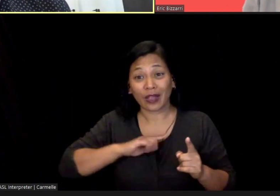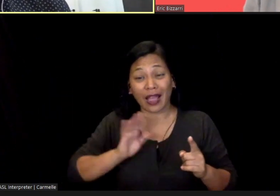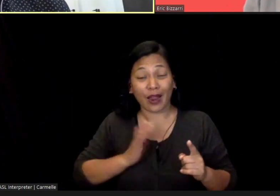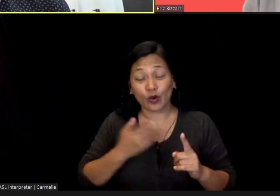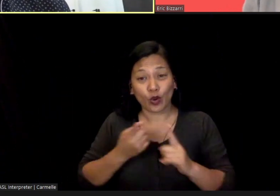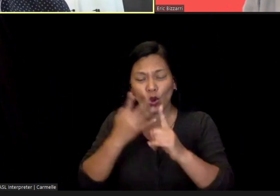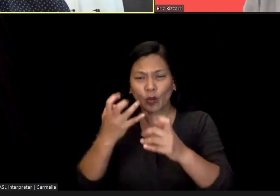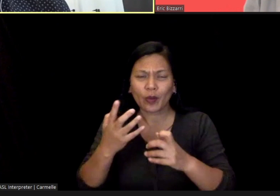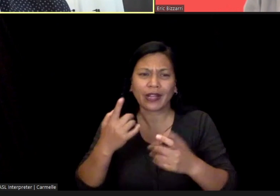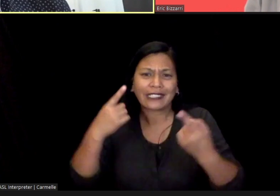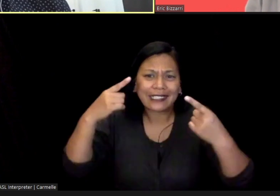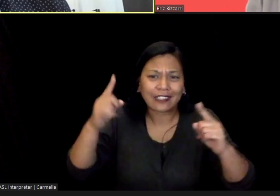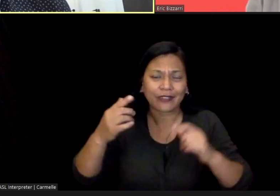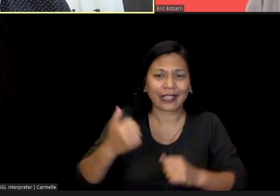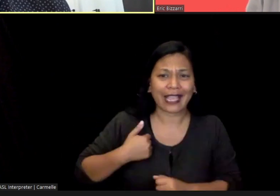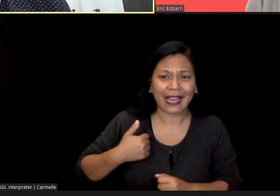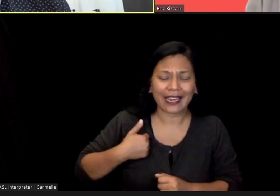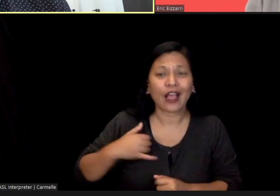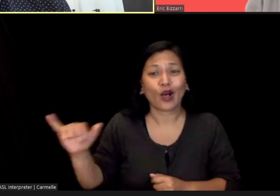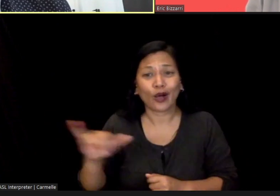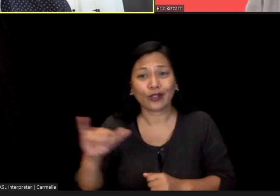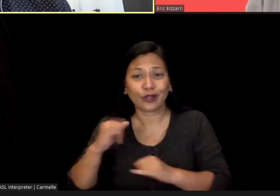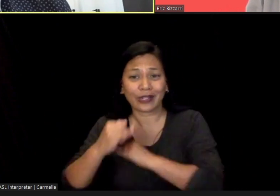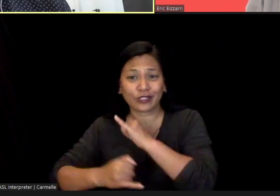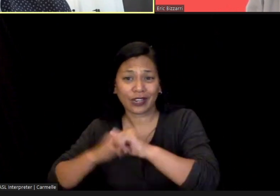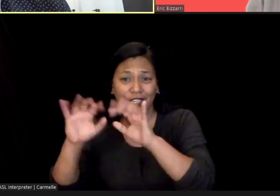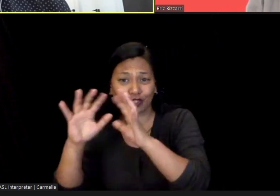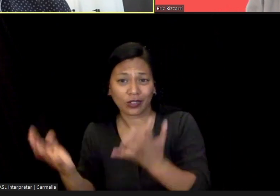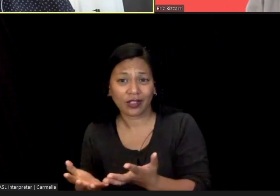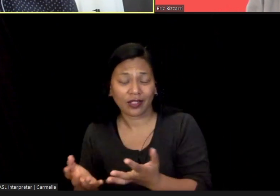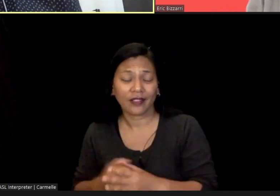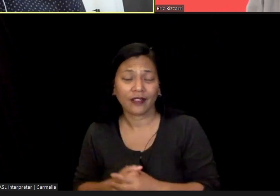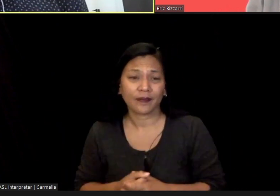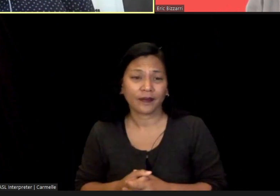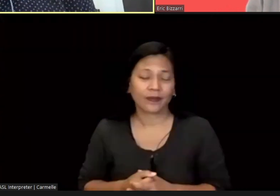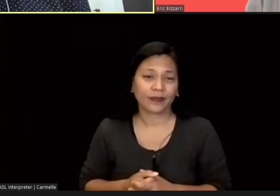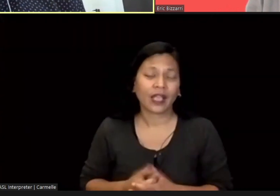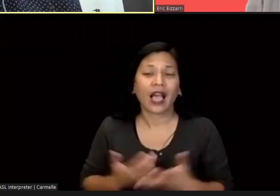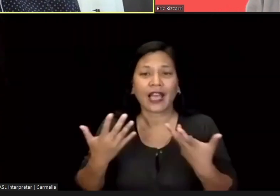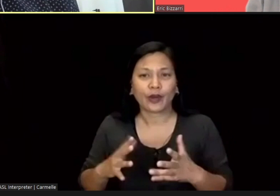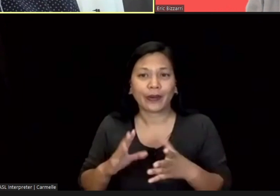It's less, it's not as much about a broadcaster. I don't want to speak for the broadcasters, but I would say.